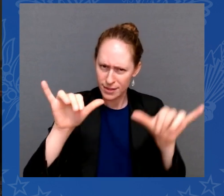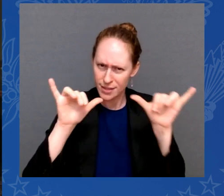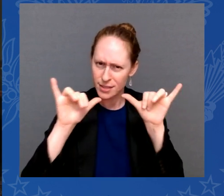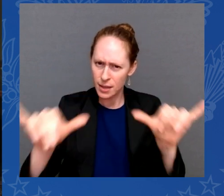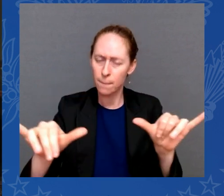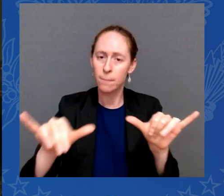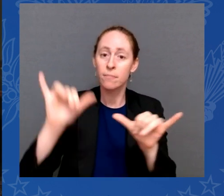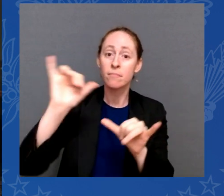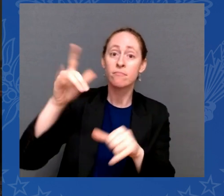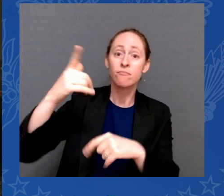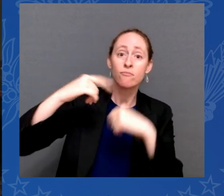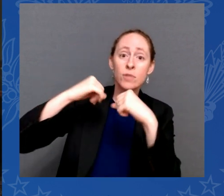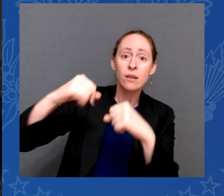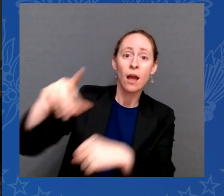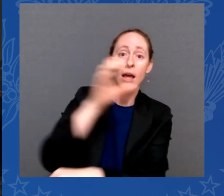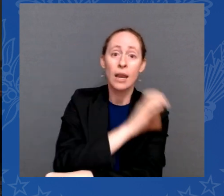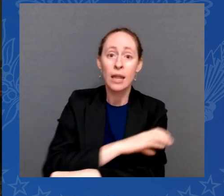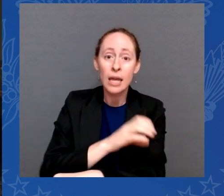and access to accurate information.